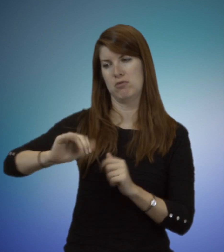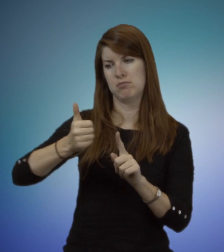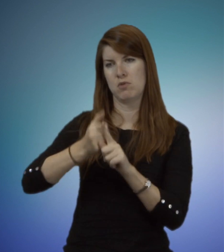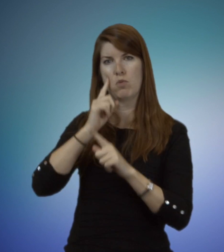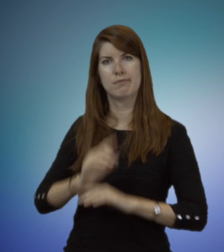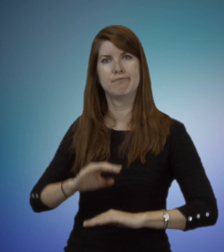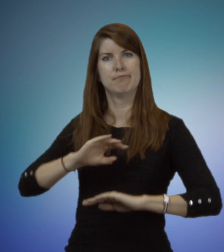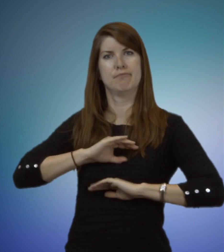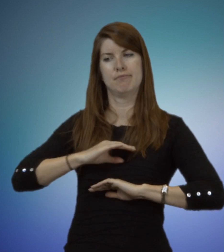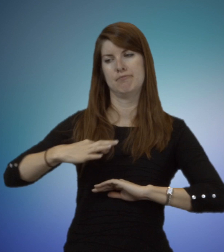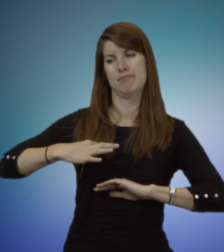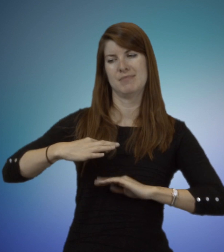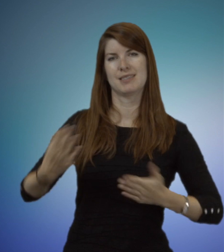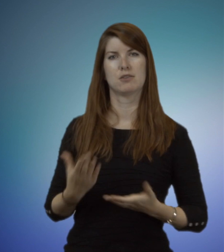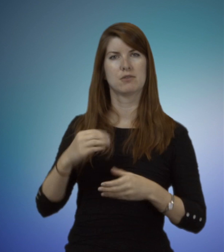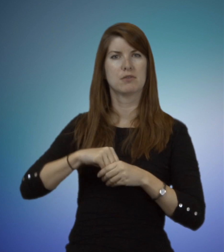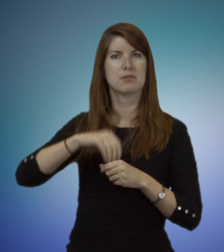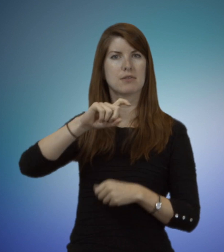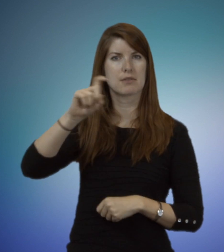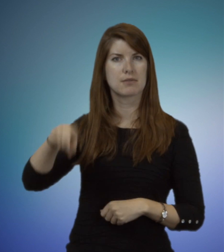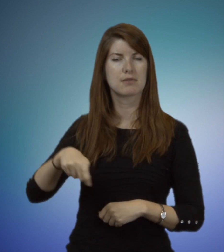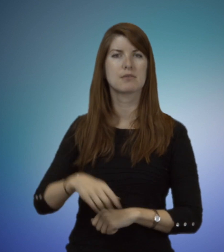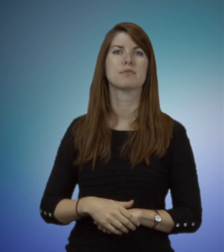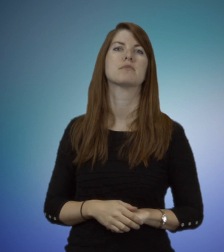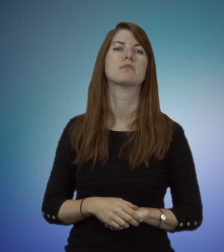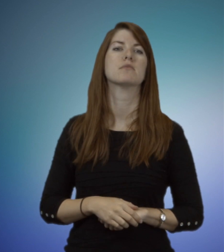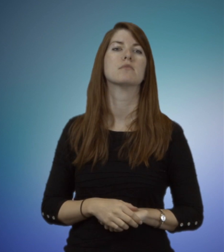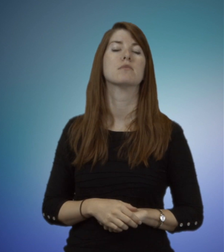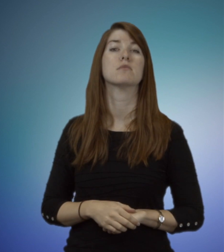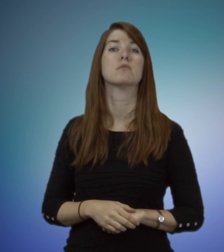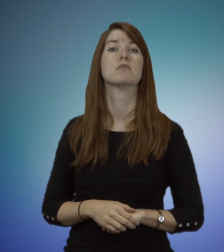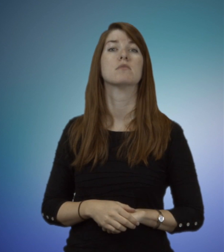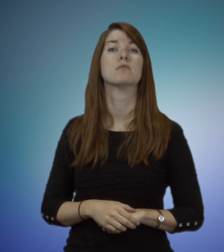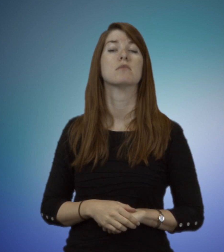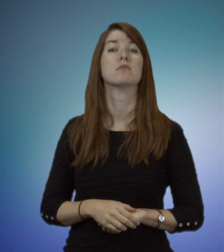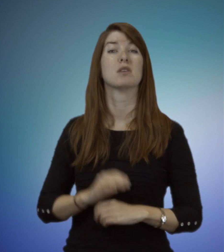More specifically, here in Texas, it is a three-tiered eligibility process.